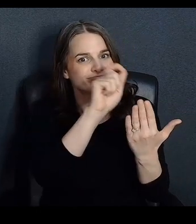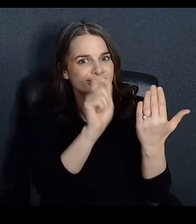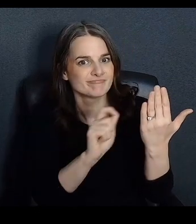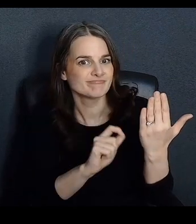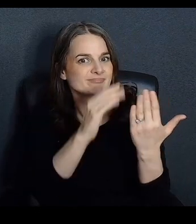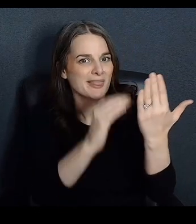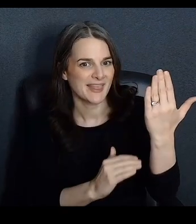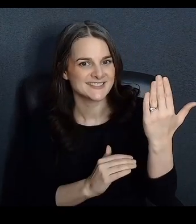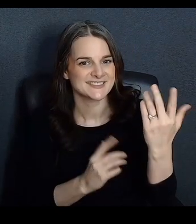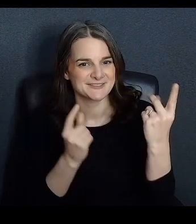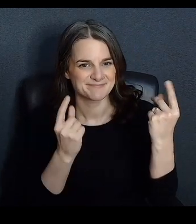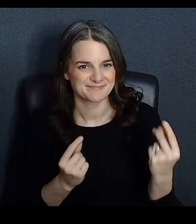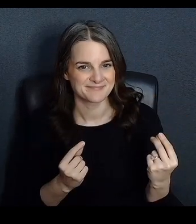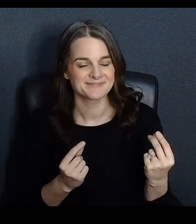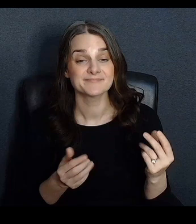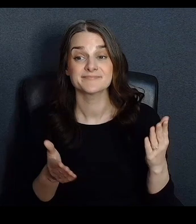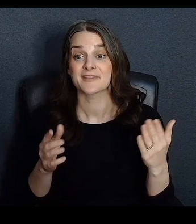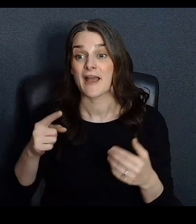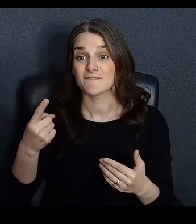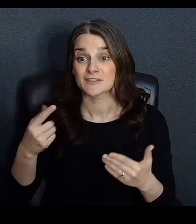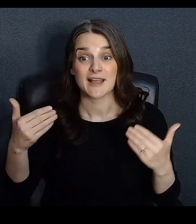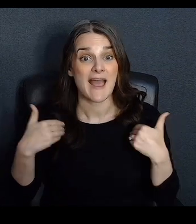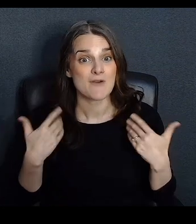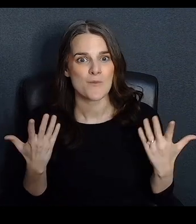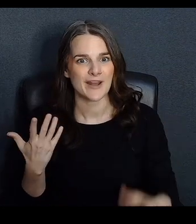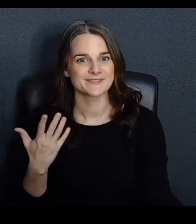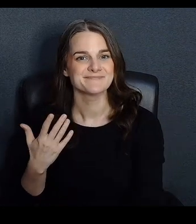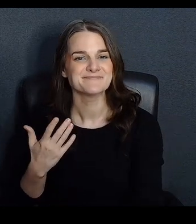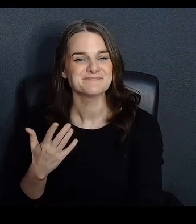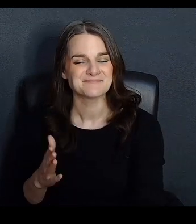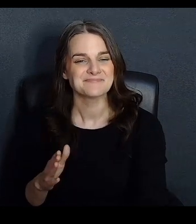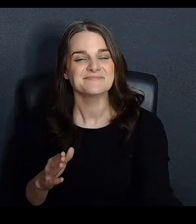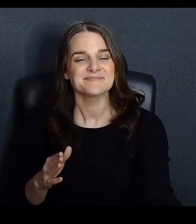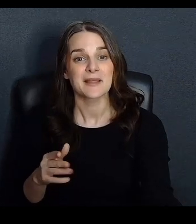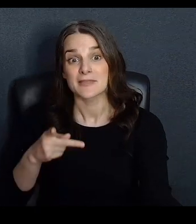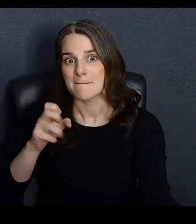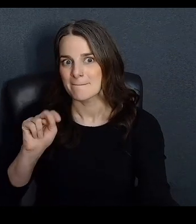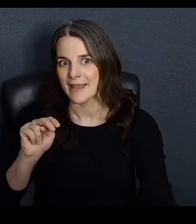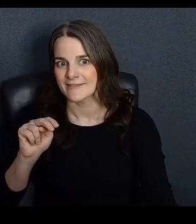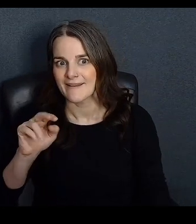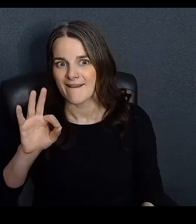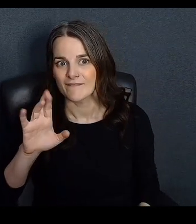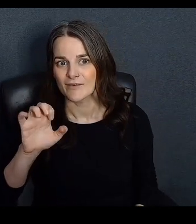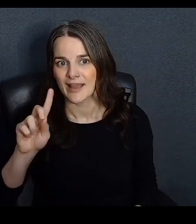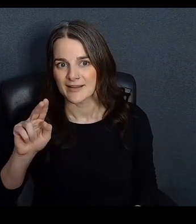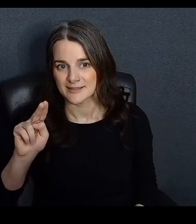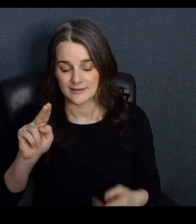The first category I have here is auditory labeling pens. So products like the PenFriend or the Talking Label